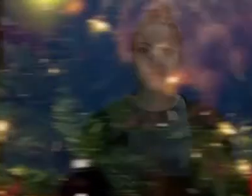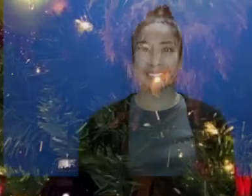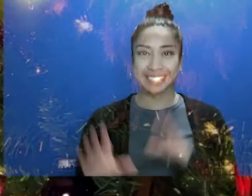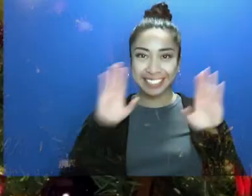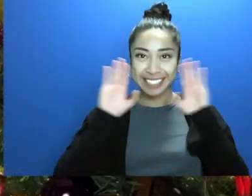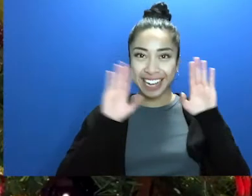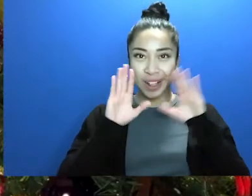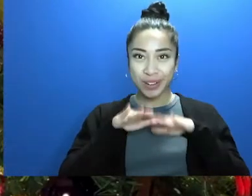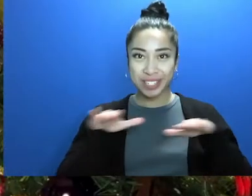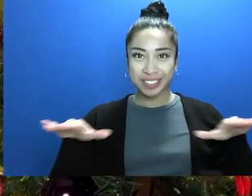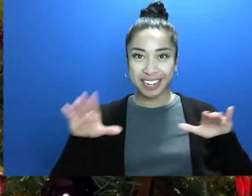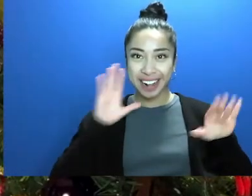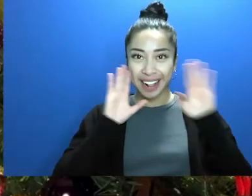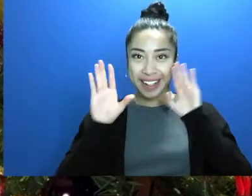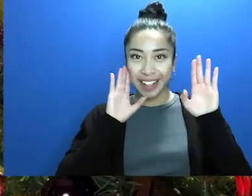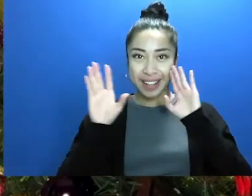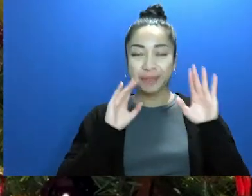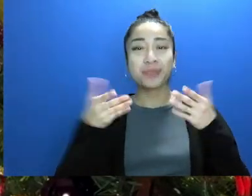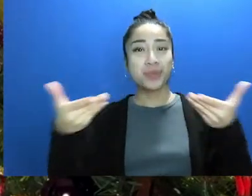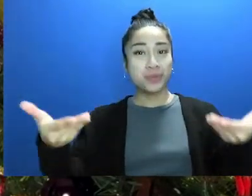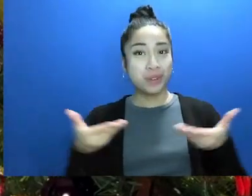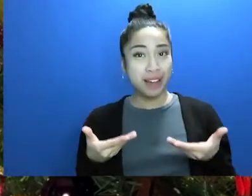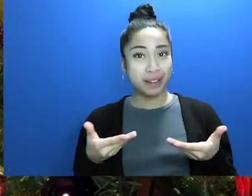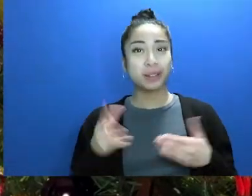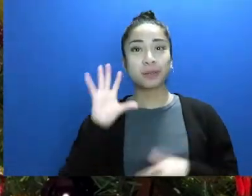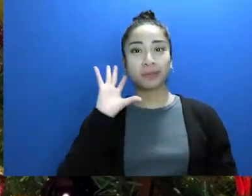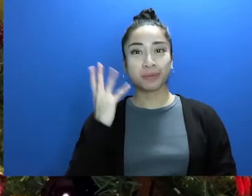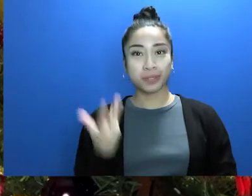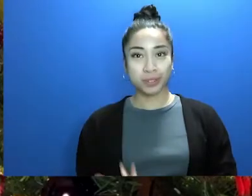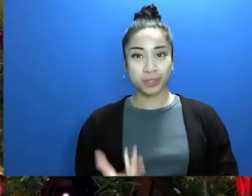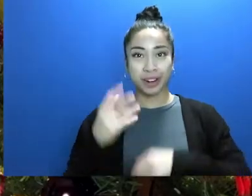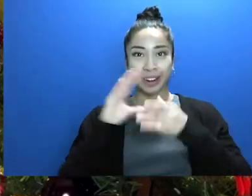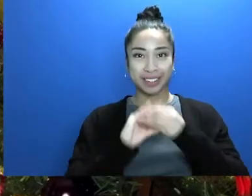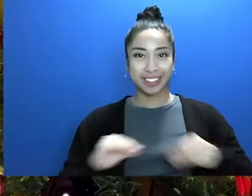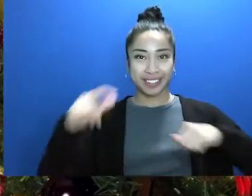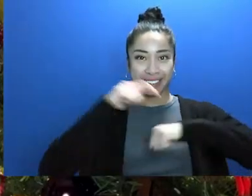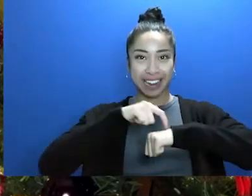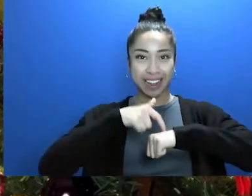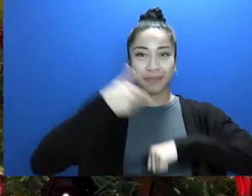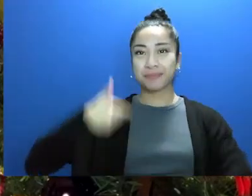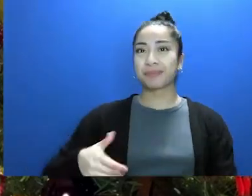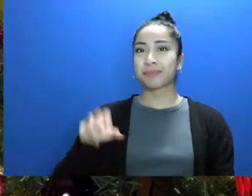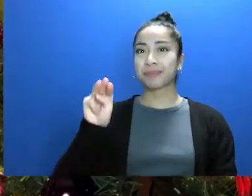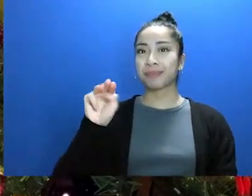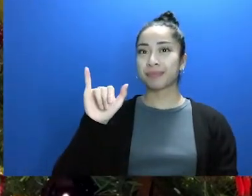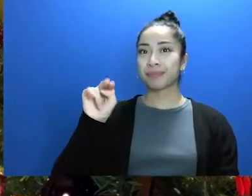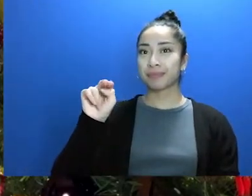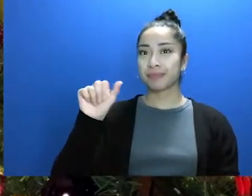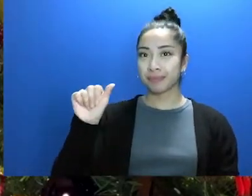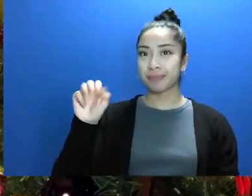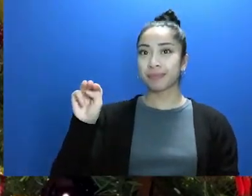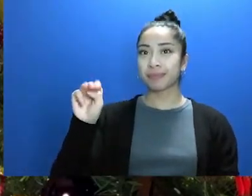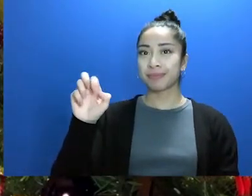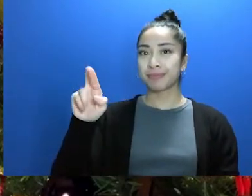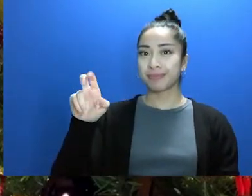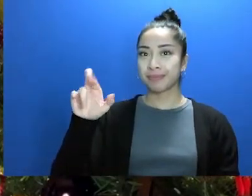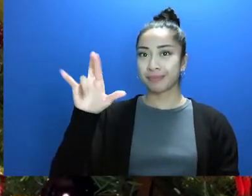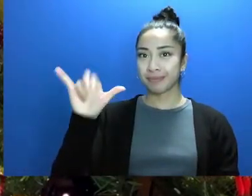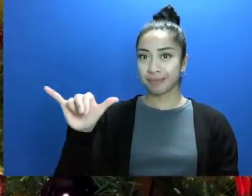hello children of all ages and welcome to drag story time with me mina mercury and today's story